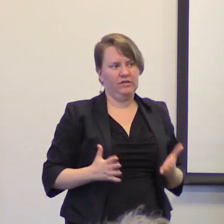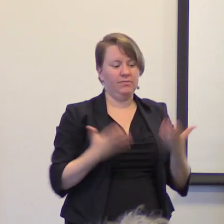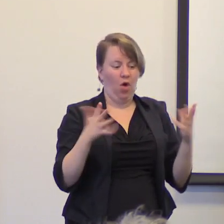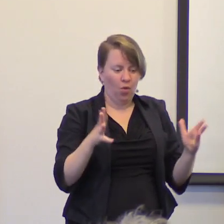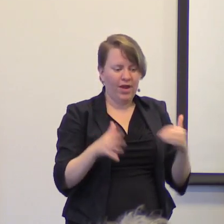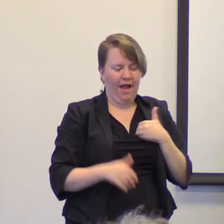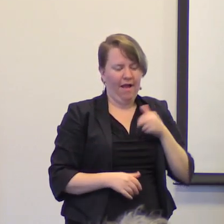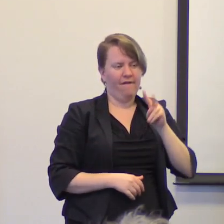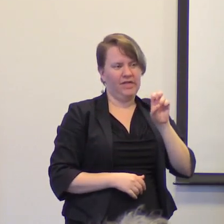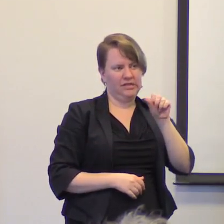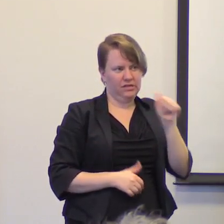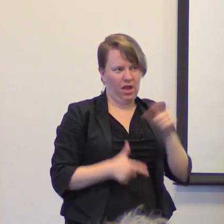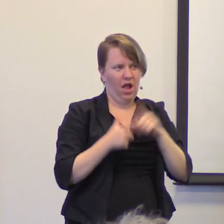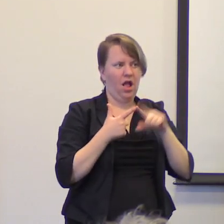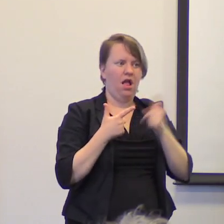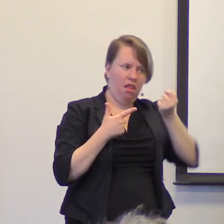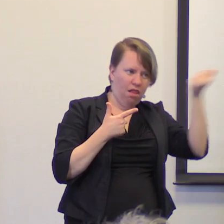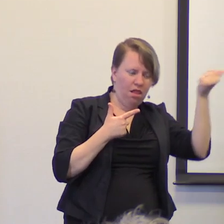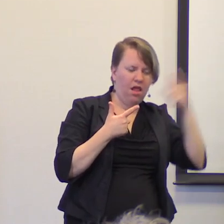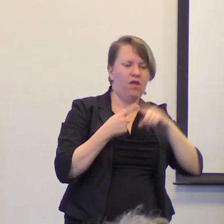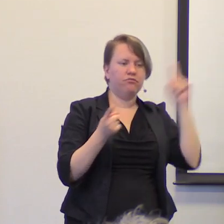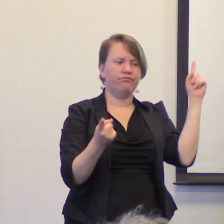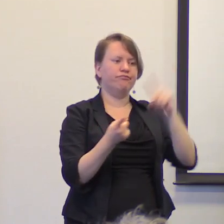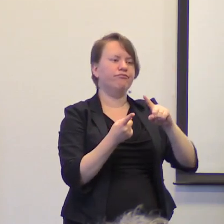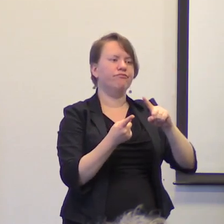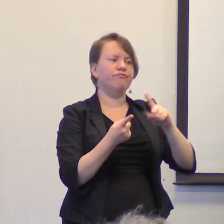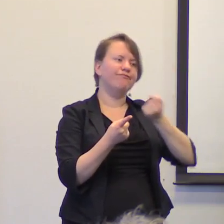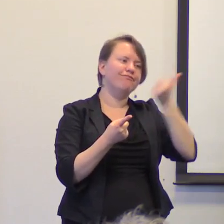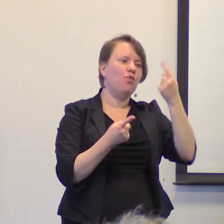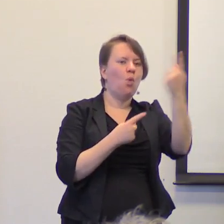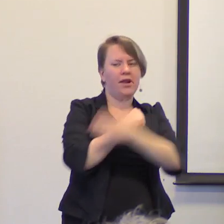They've also reduced the countries by one.